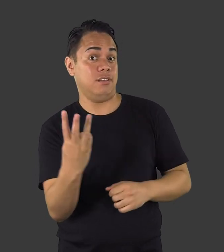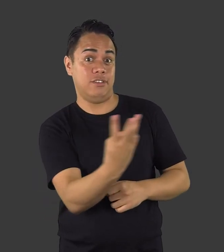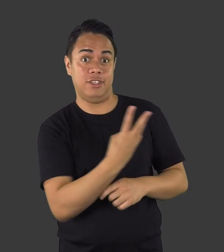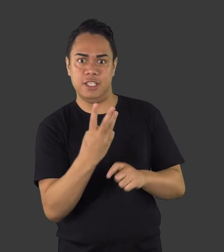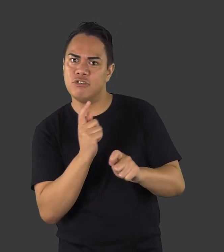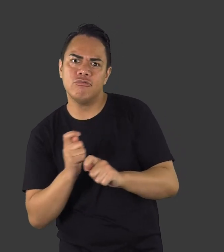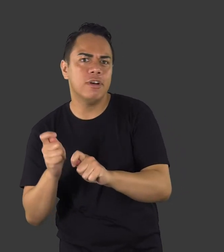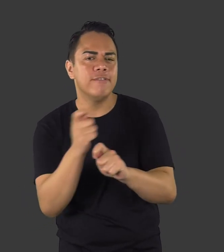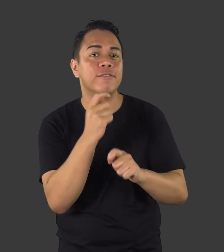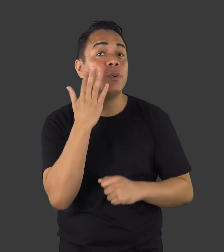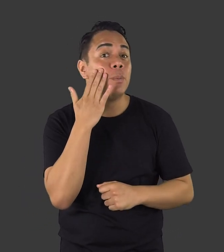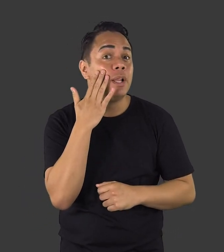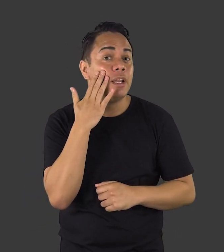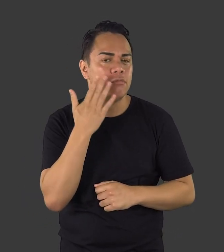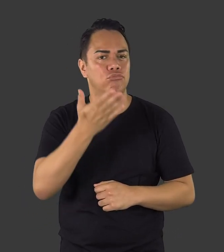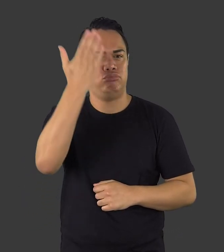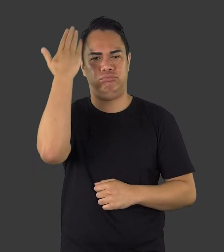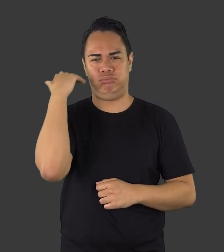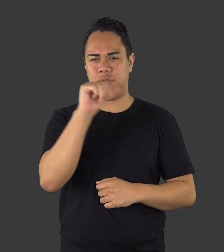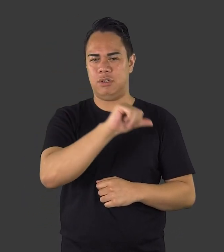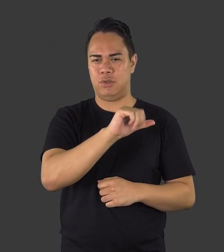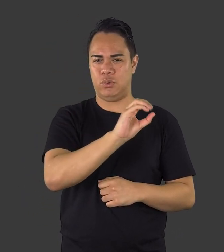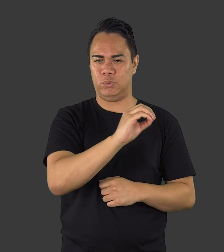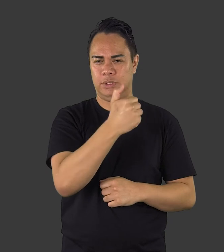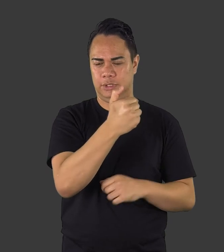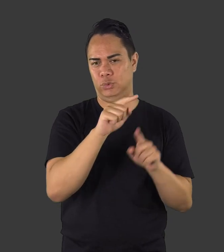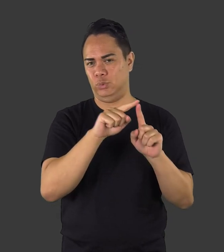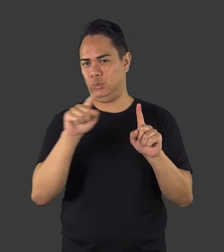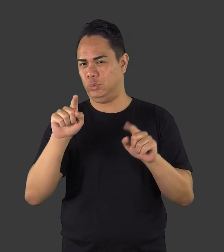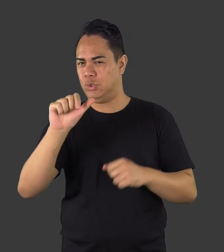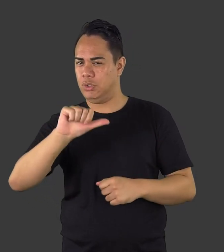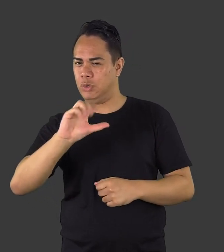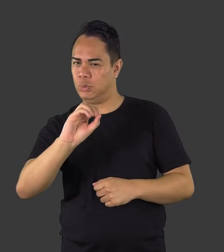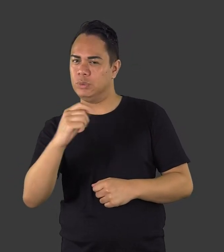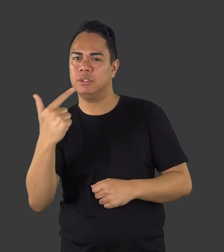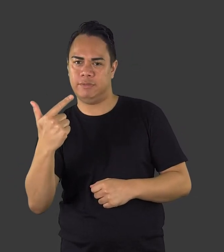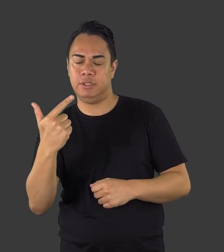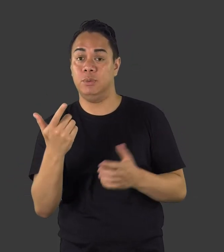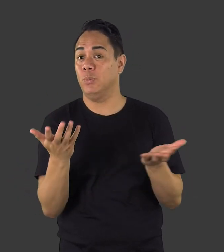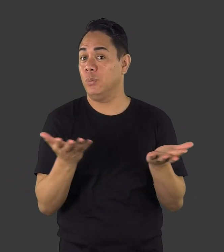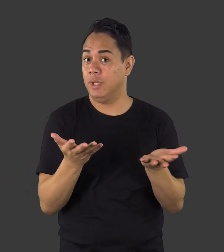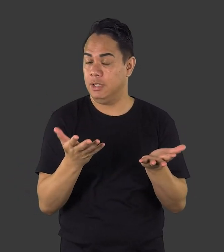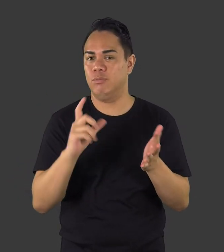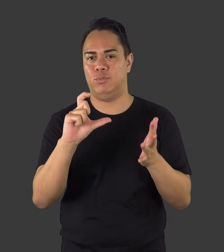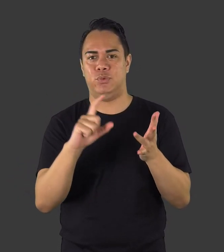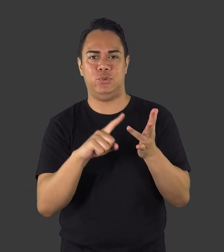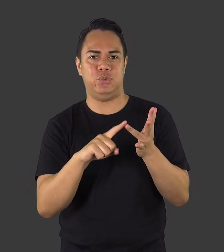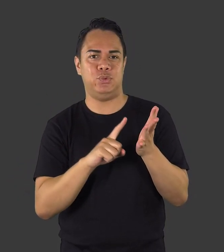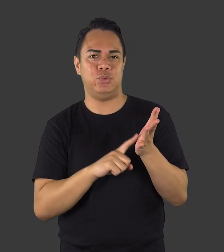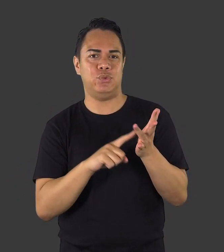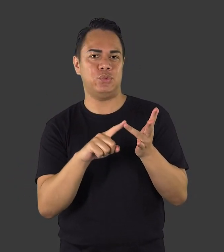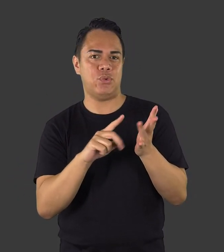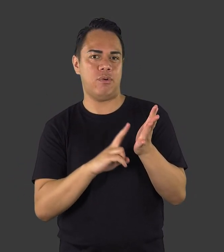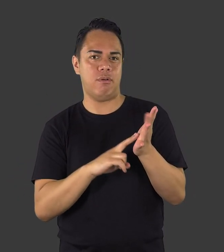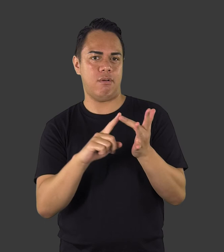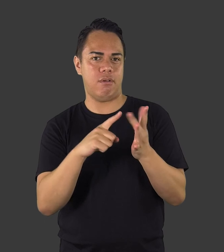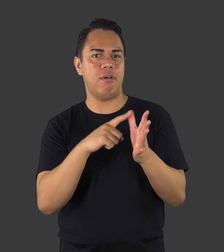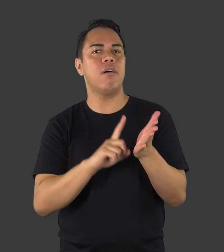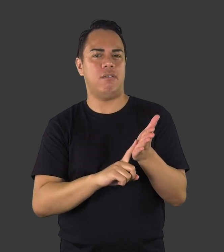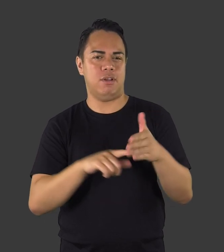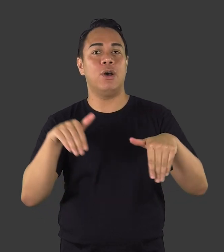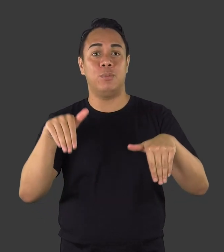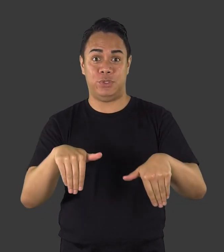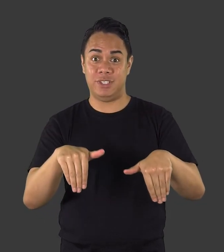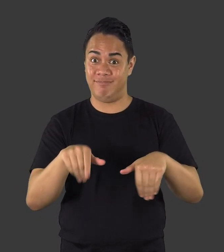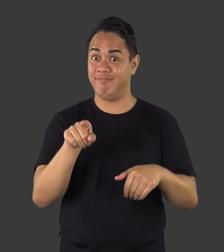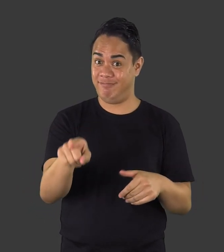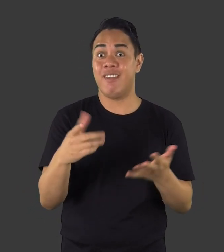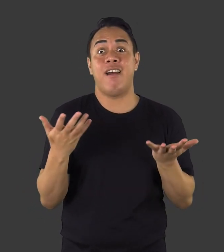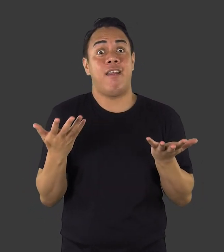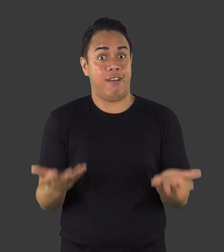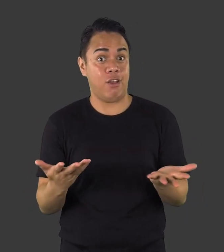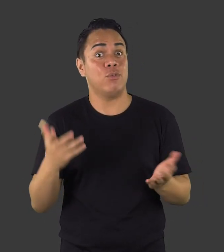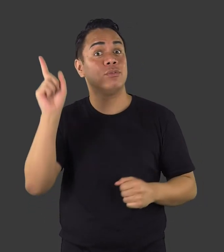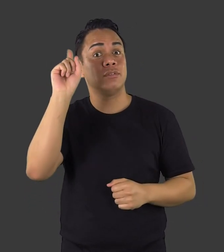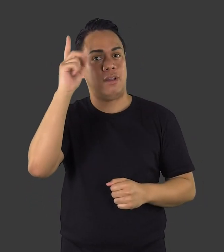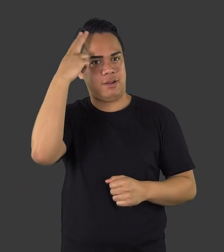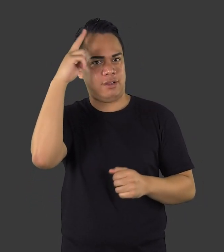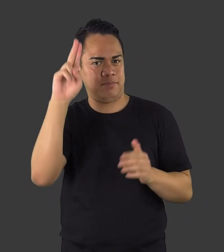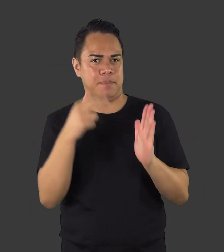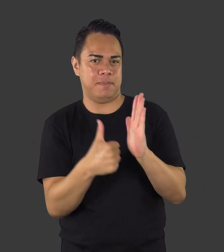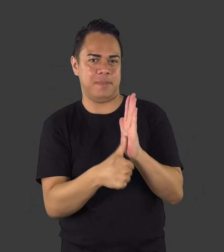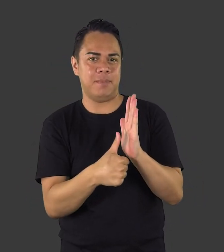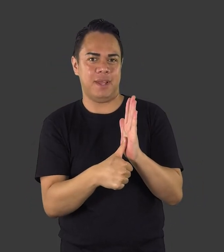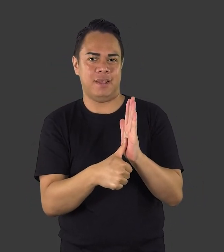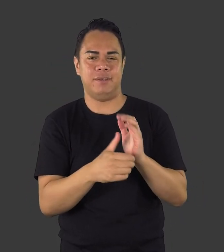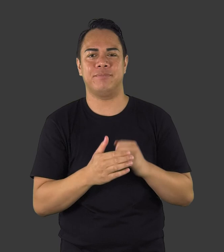They carved it at the Colonial Museum, now Te Papa, in 1906–07,